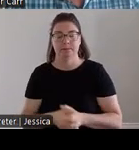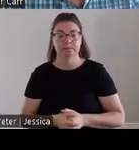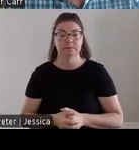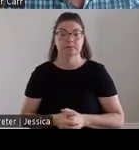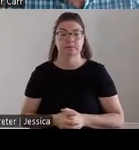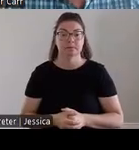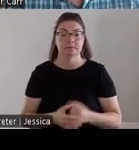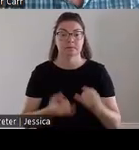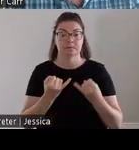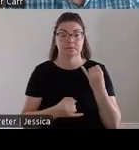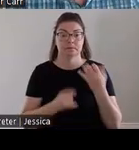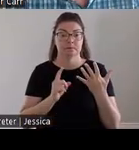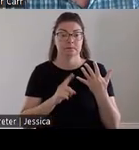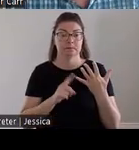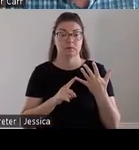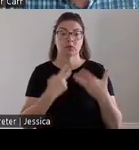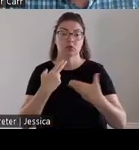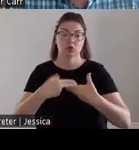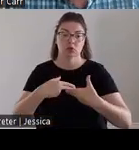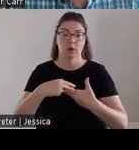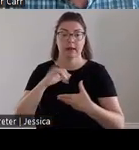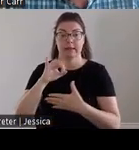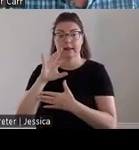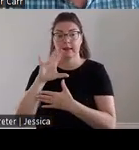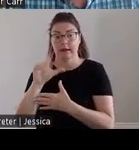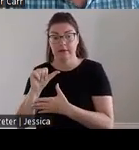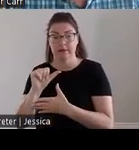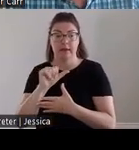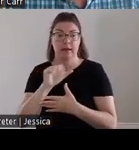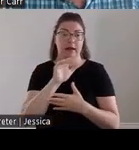And, finally, please consider joining one of the IFLA AMNet working groups.